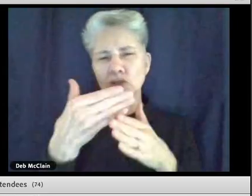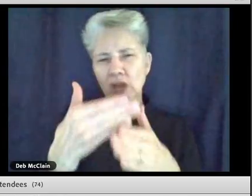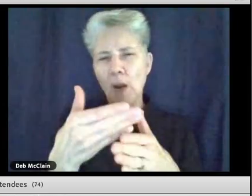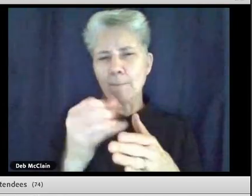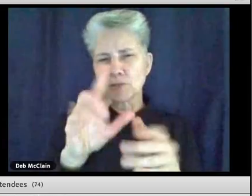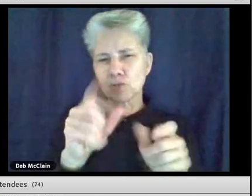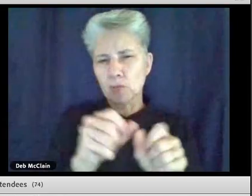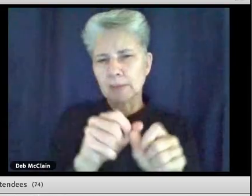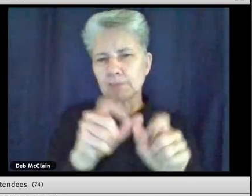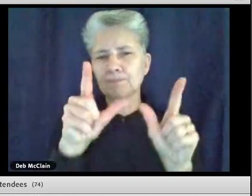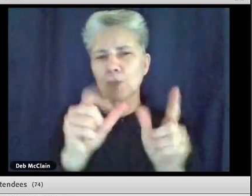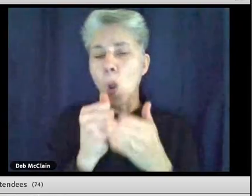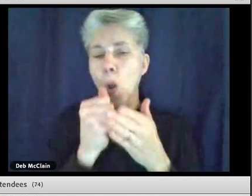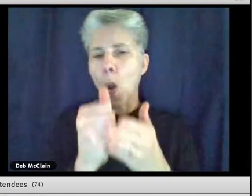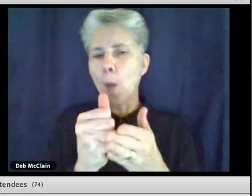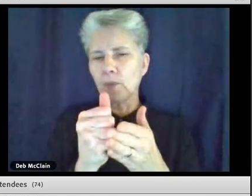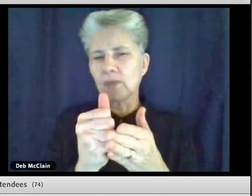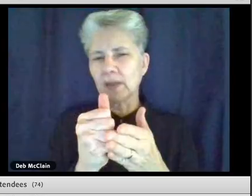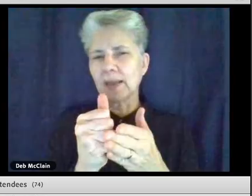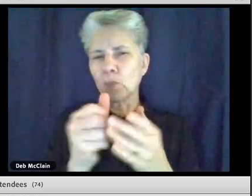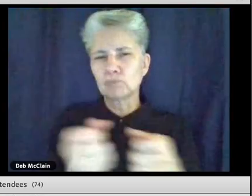Hopefully this will pick up pretty quick, and I'll be right back.